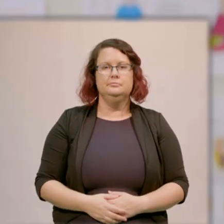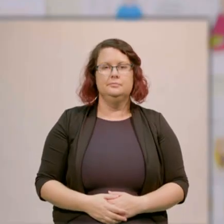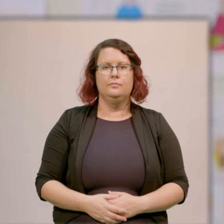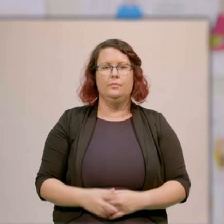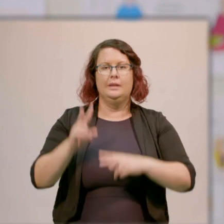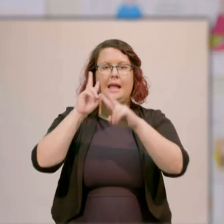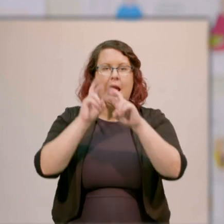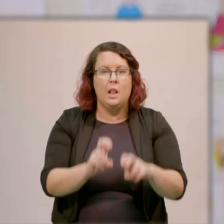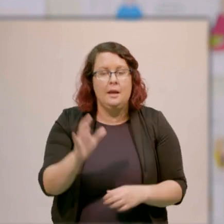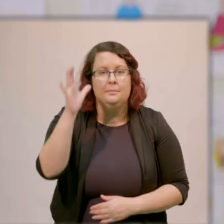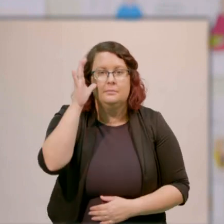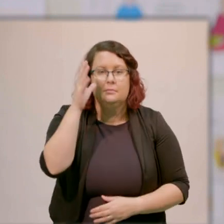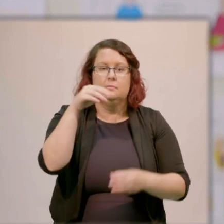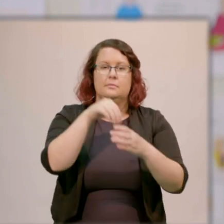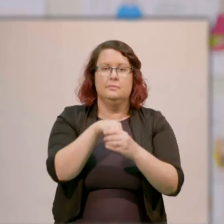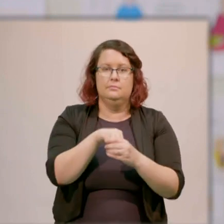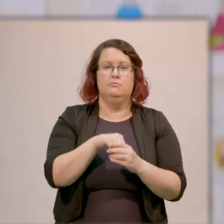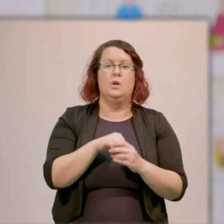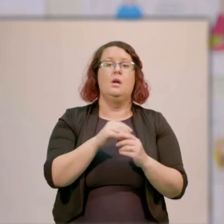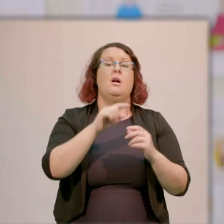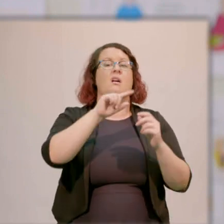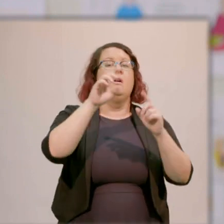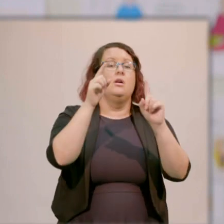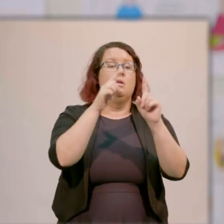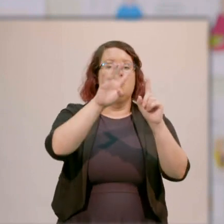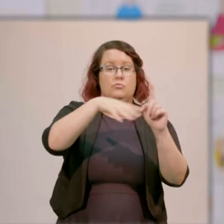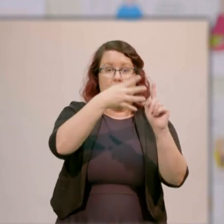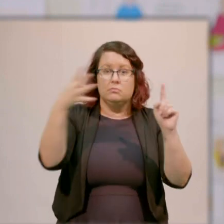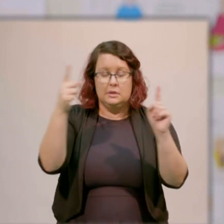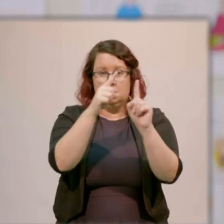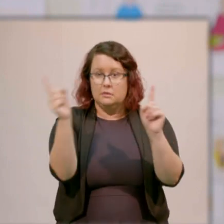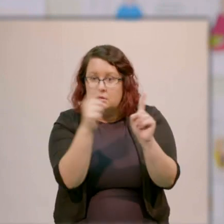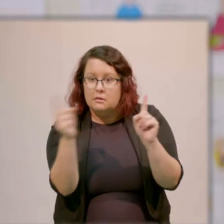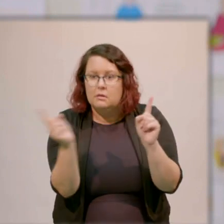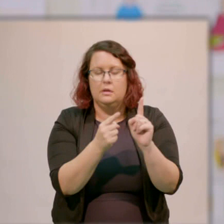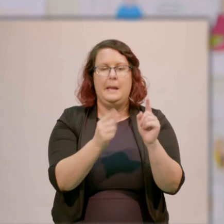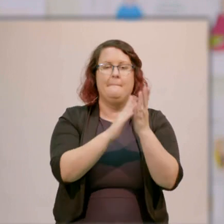Analytical images are images like graphs, tables, diagrams, and maps,